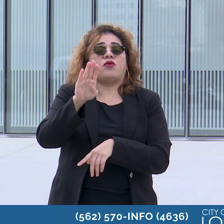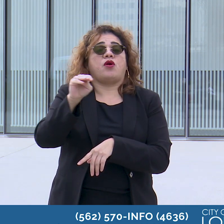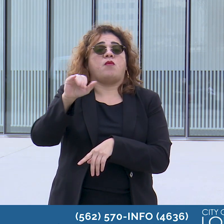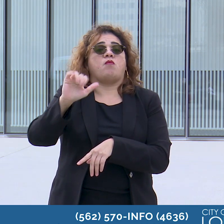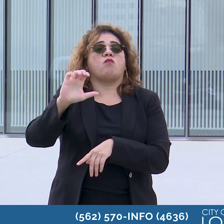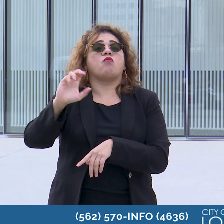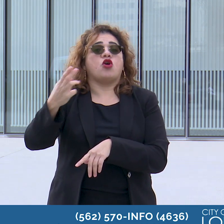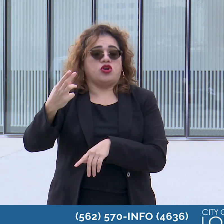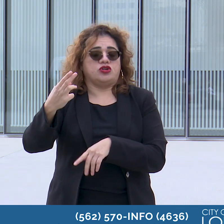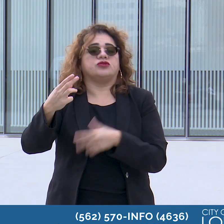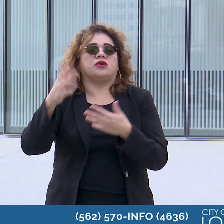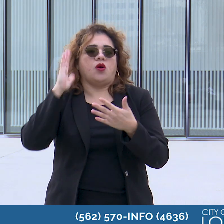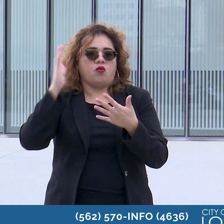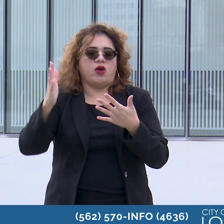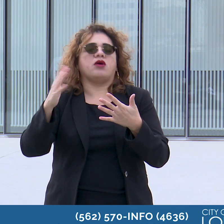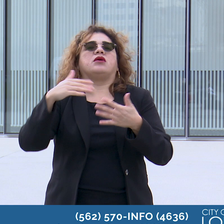order.